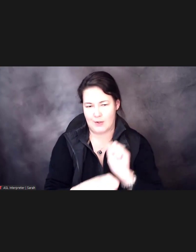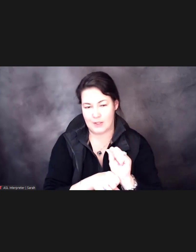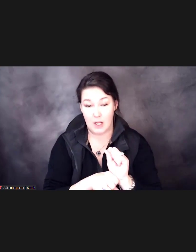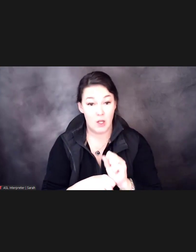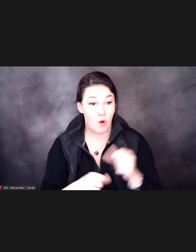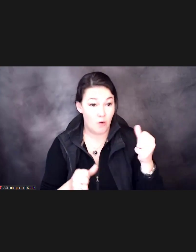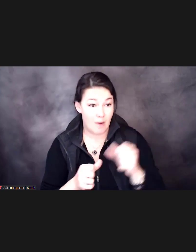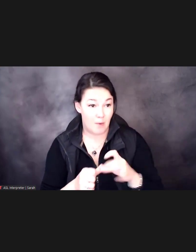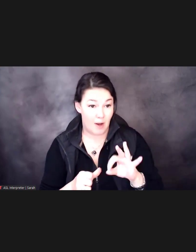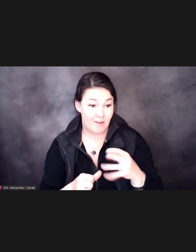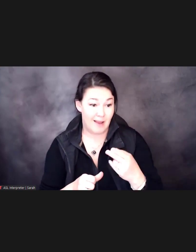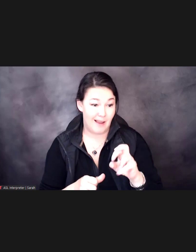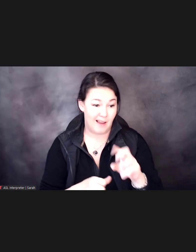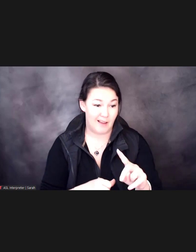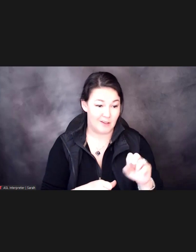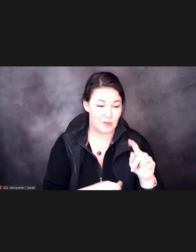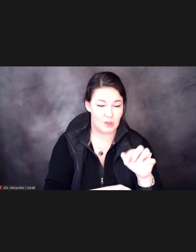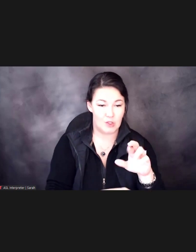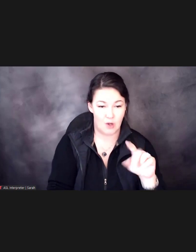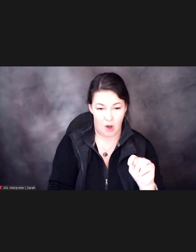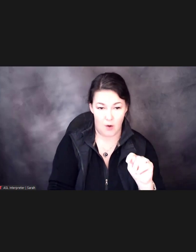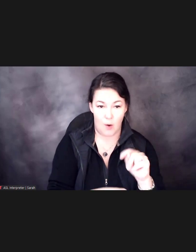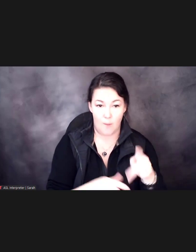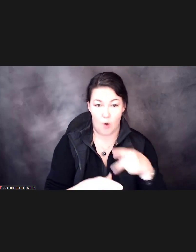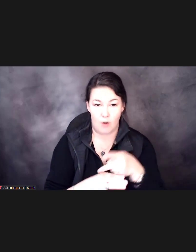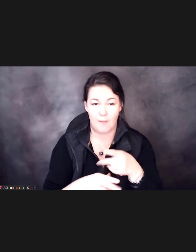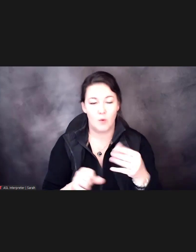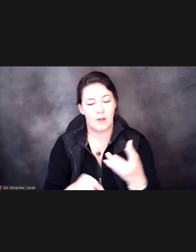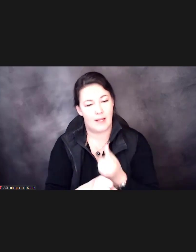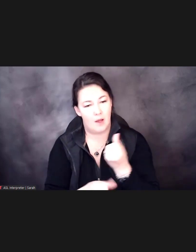Remember, if you're a Head Start program, you can also get resources